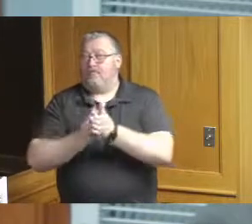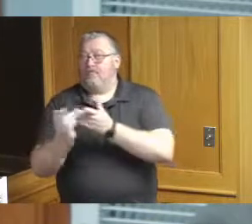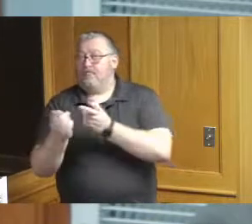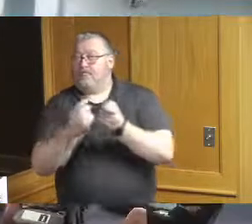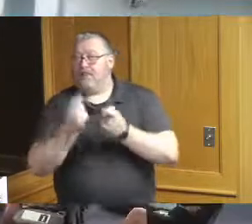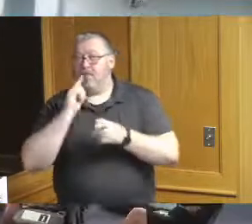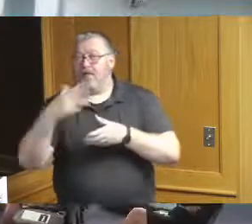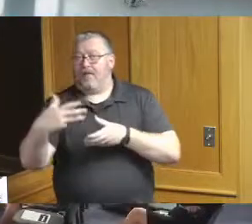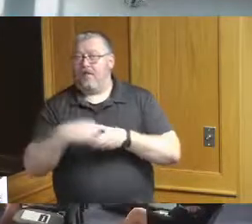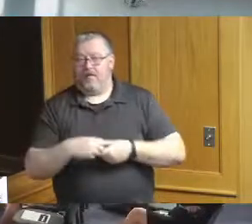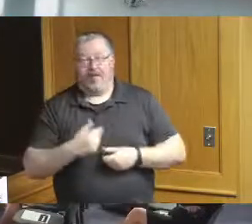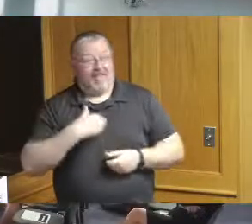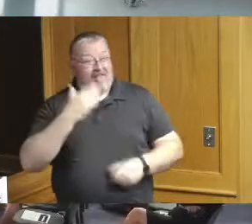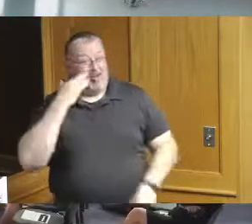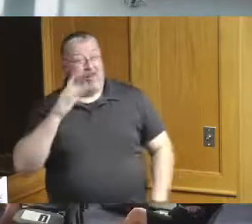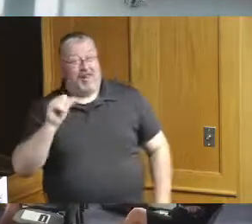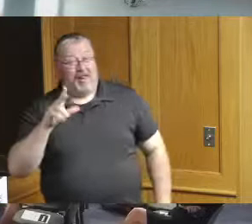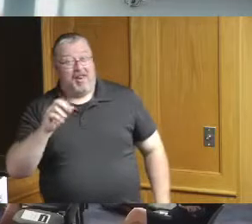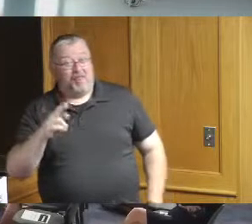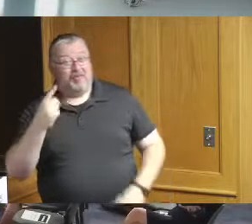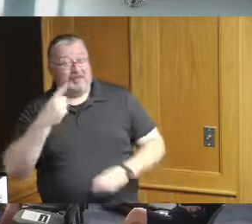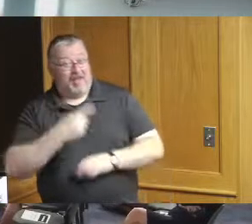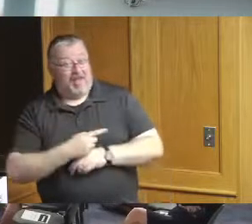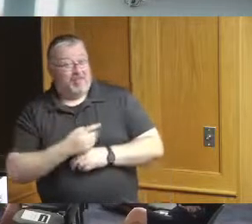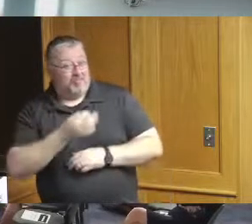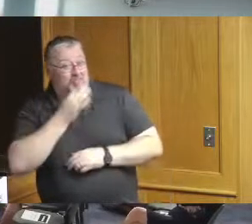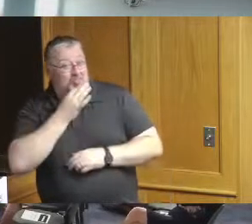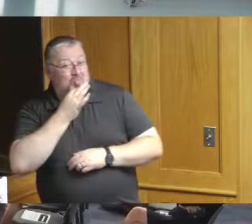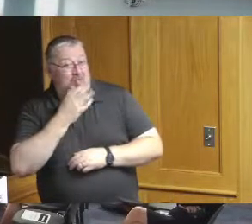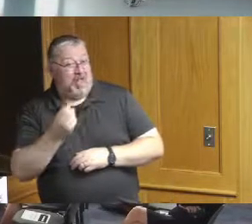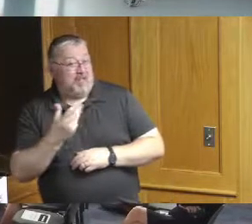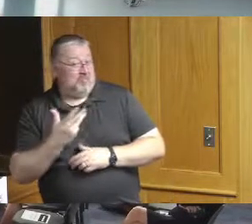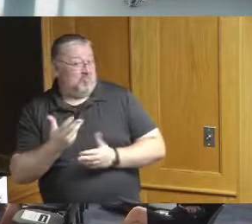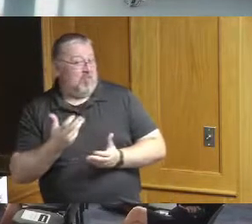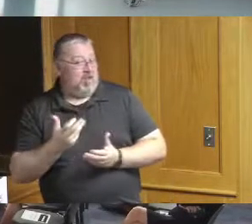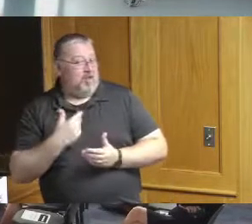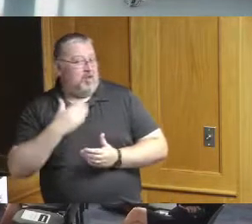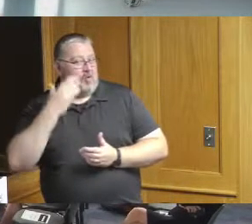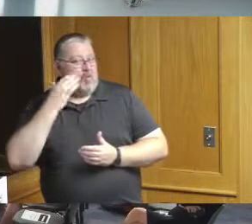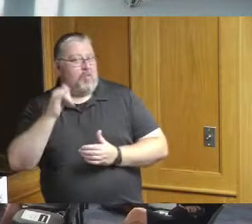i just know labor day is coming up and a lot of we just want to i know when those holidays come